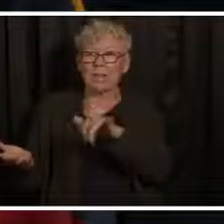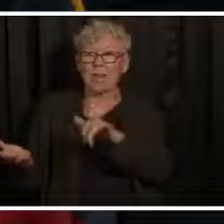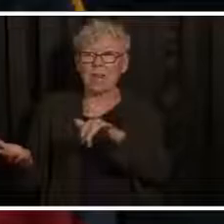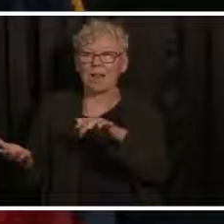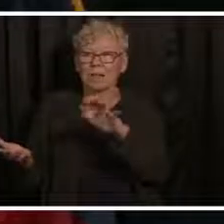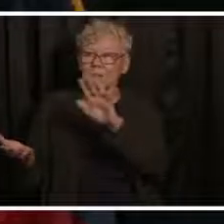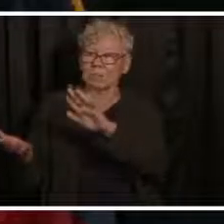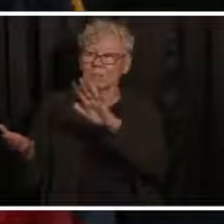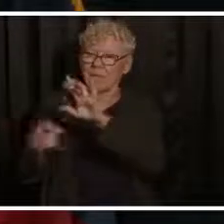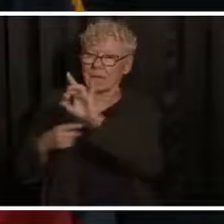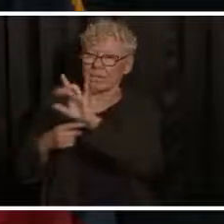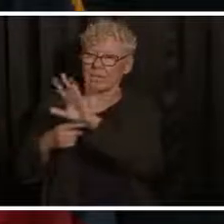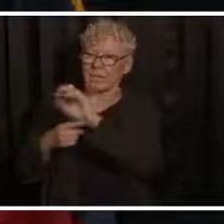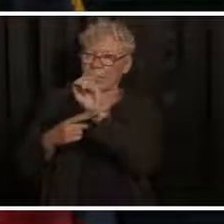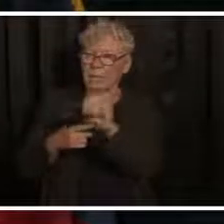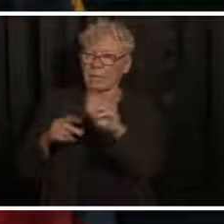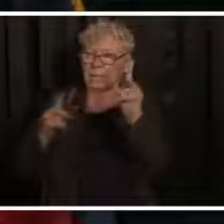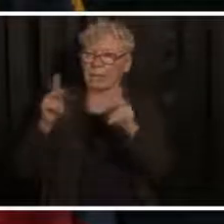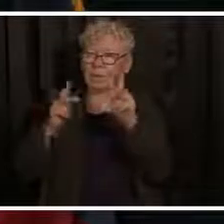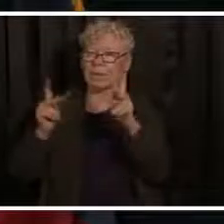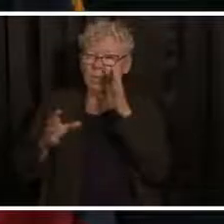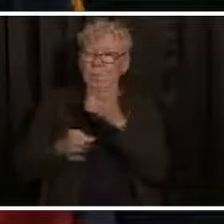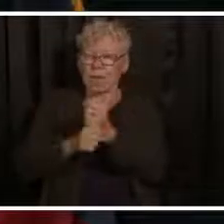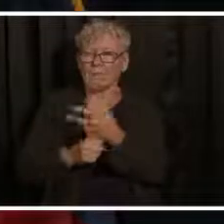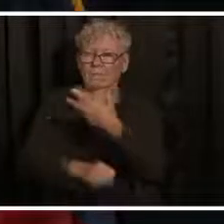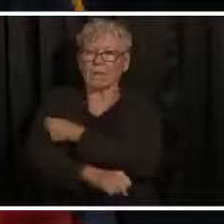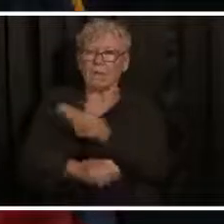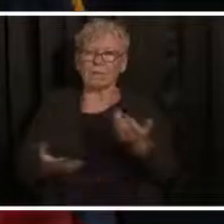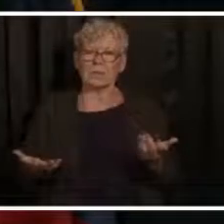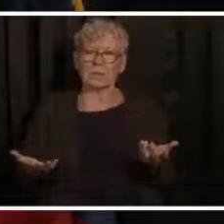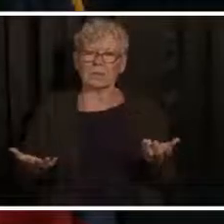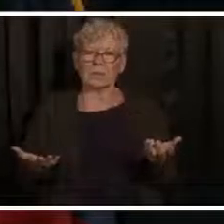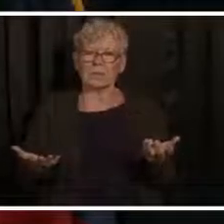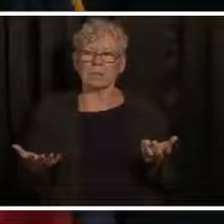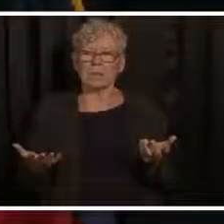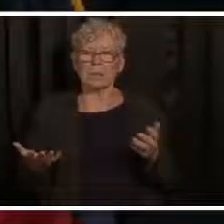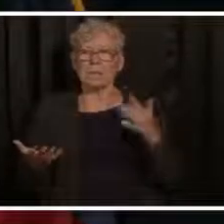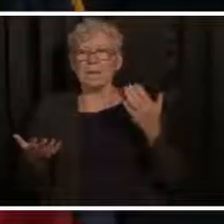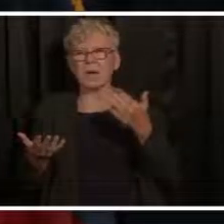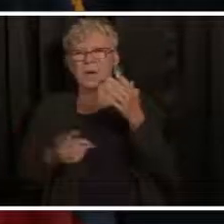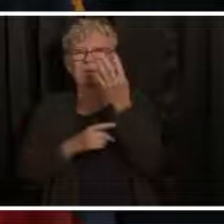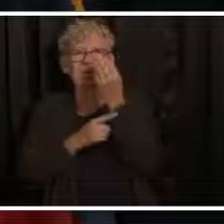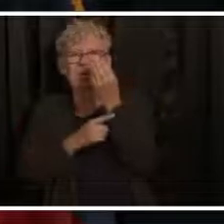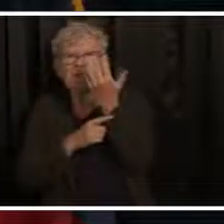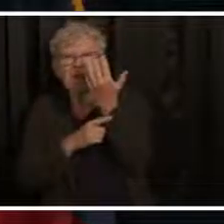where you might top out with people who don't want it. So, there's a good 1415 15% there that have been putting it off.